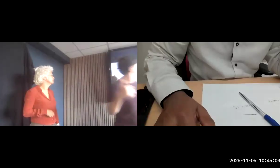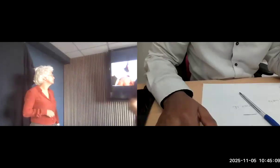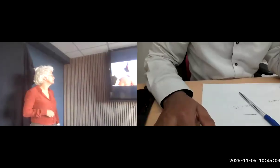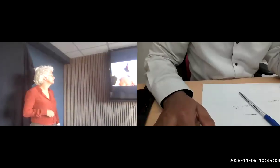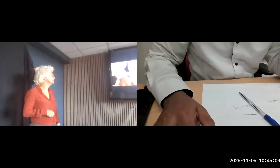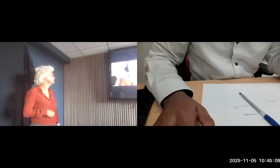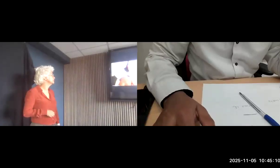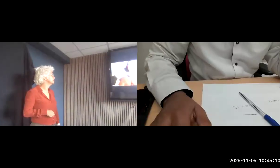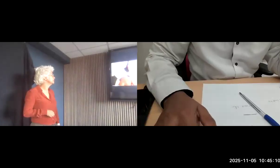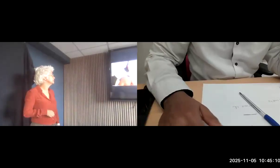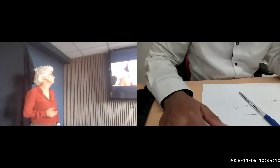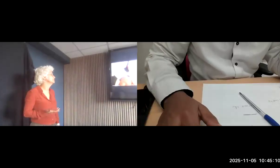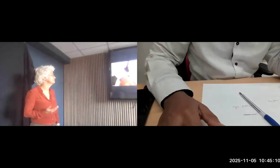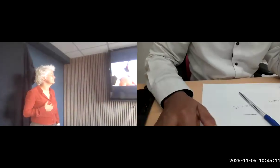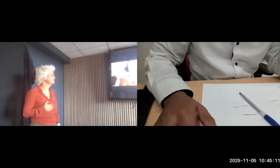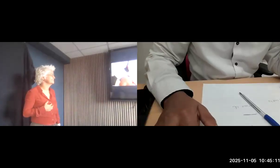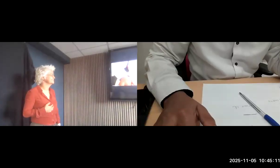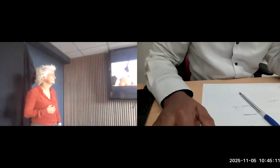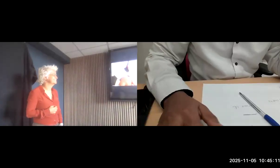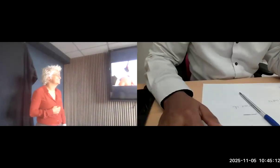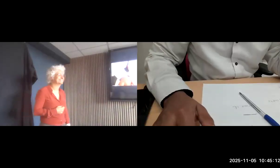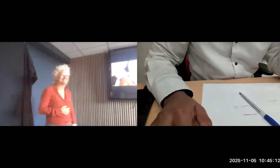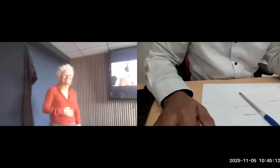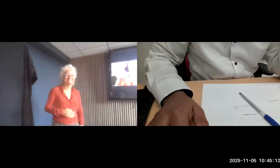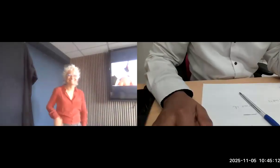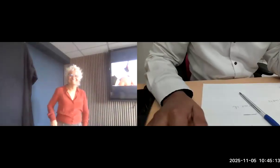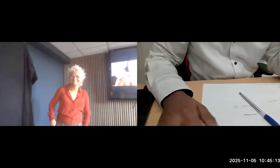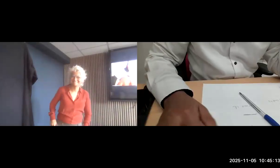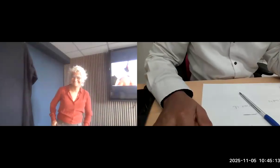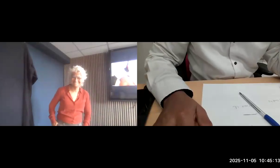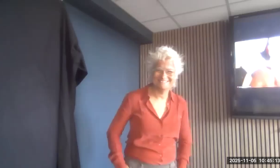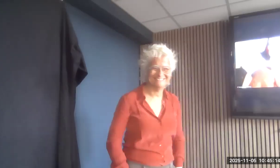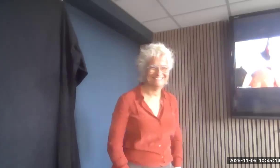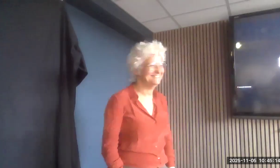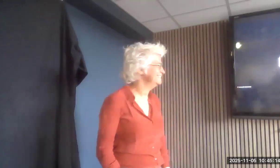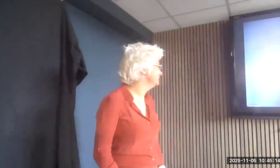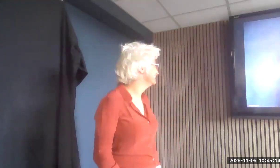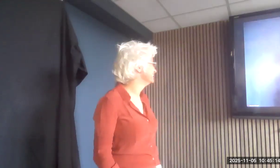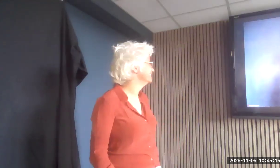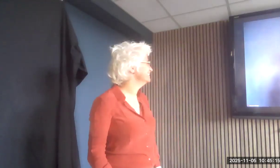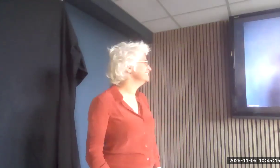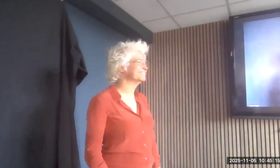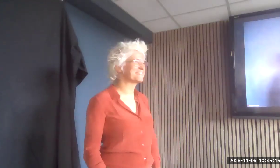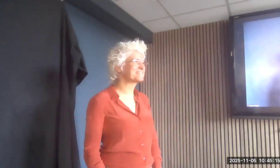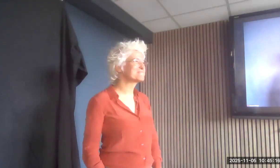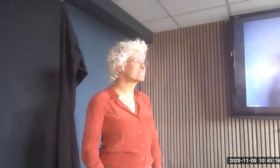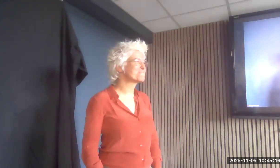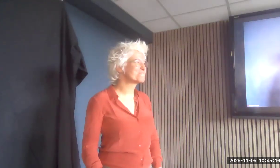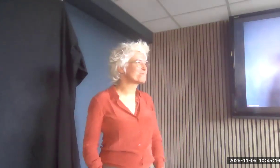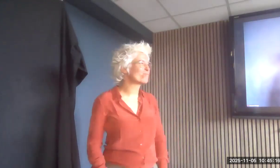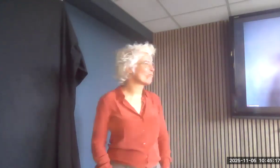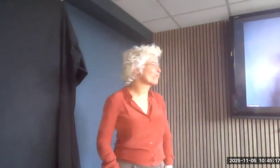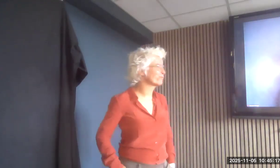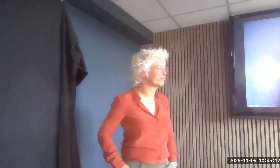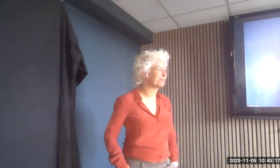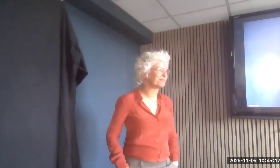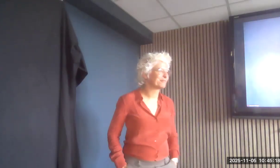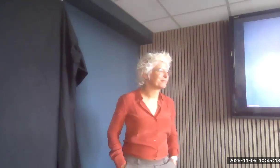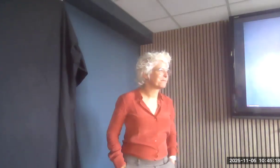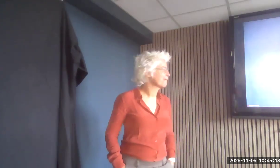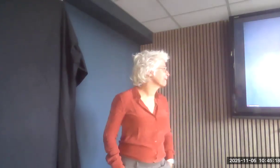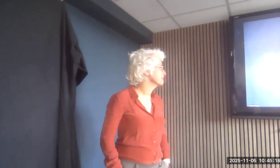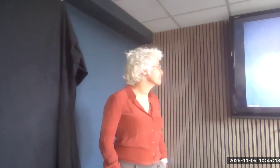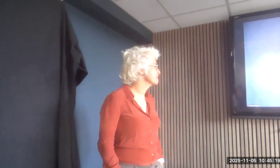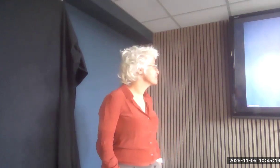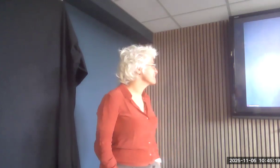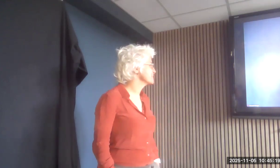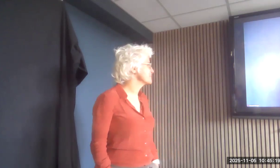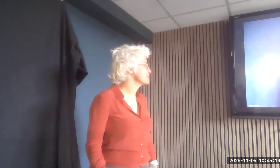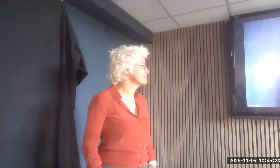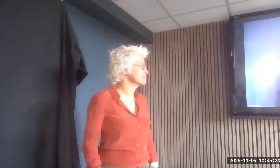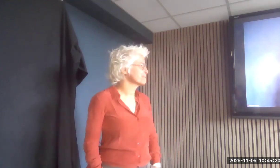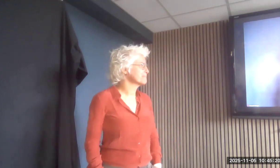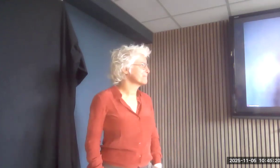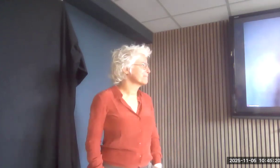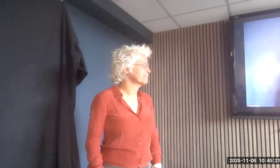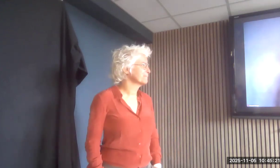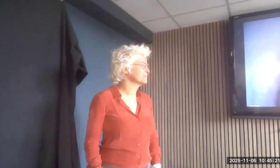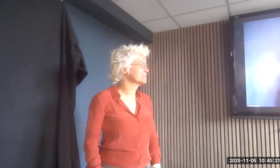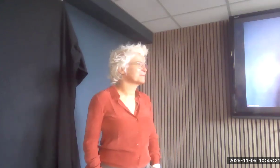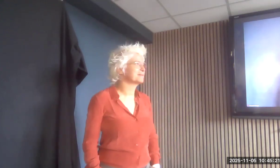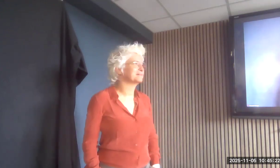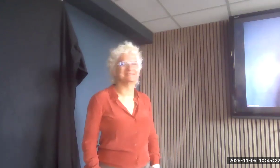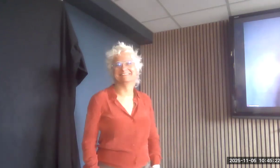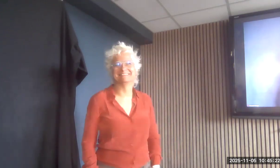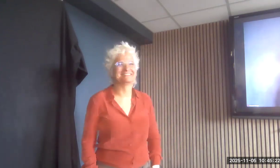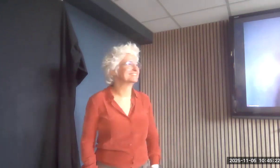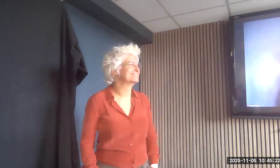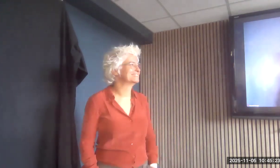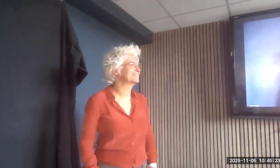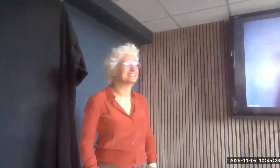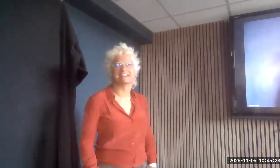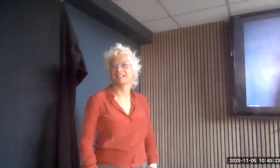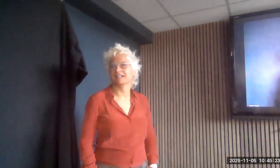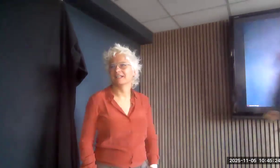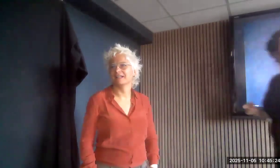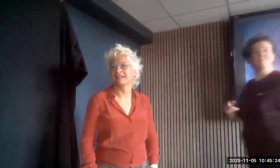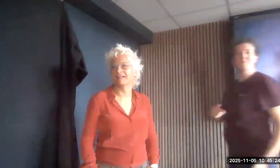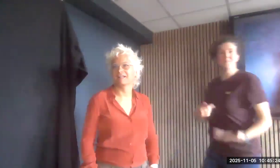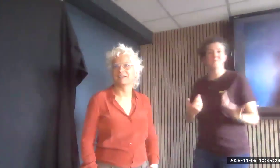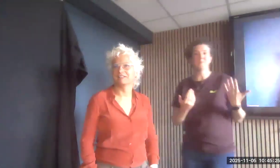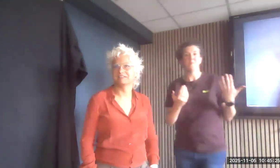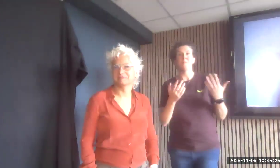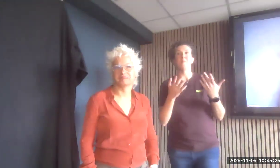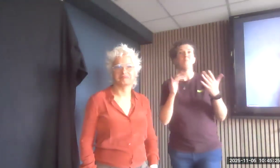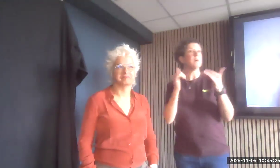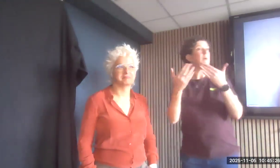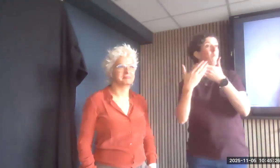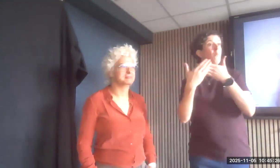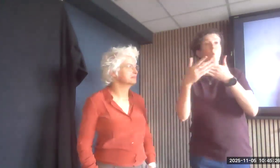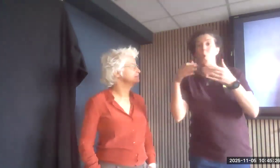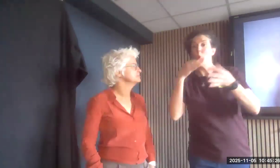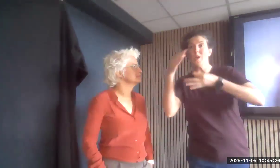, and there we are.